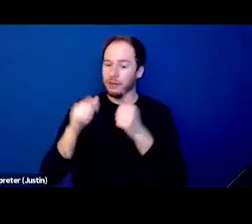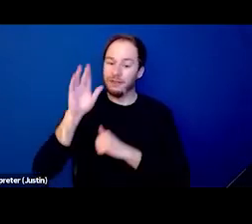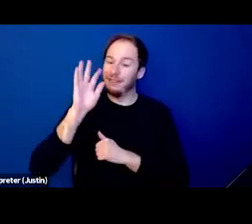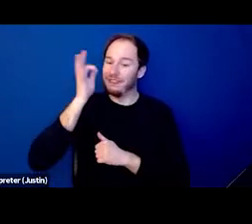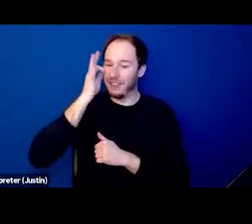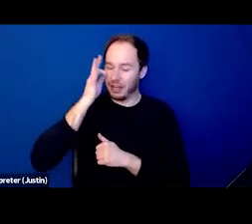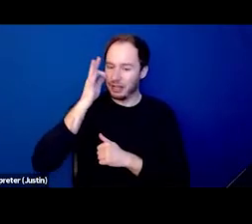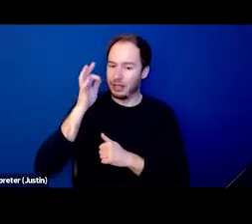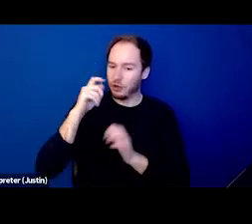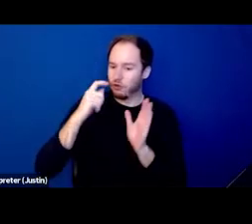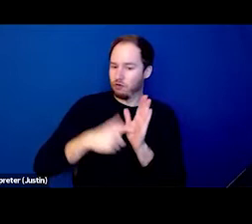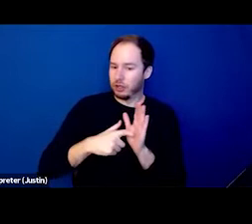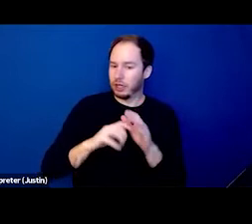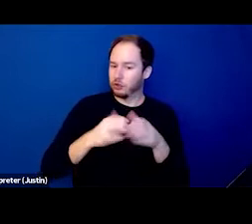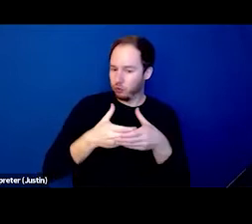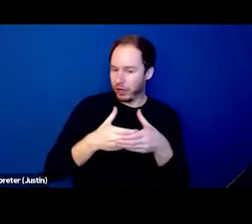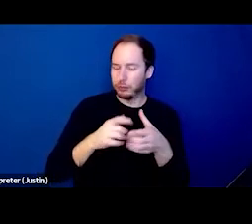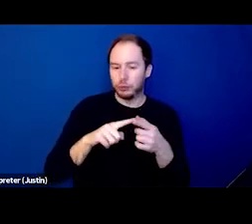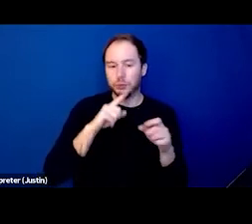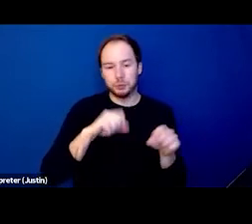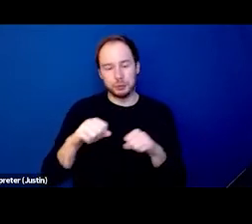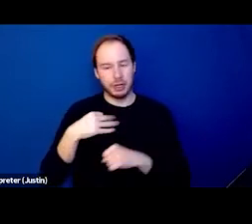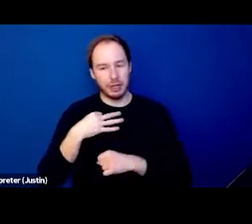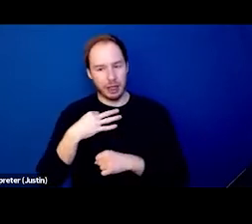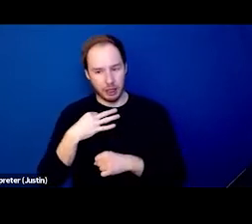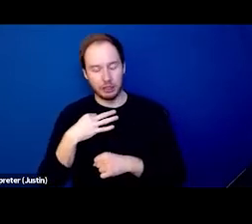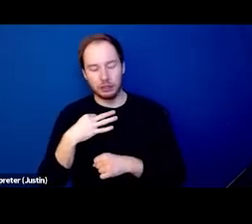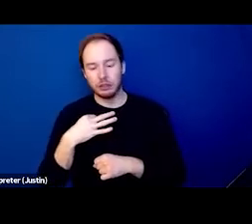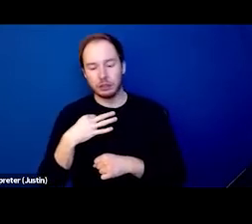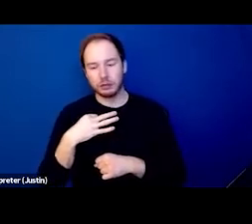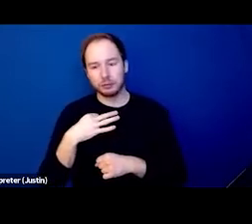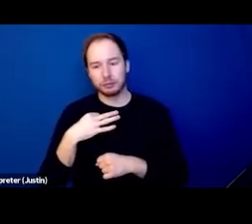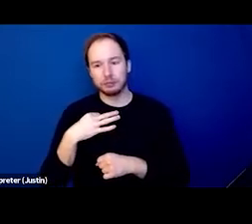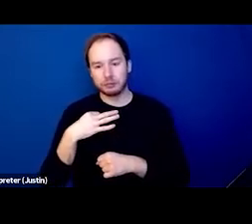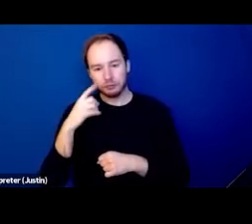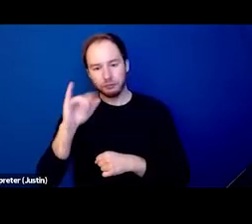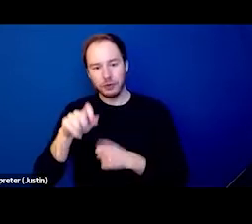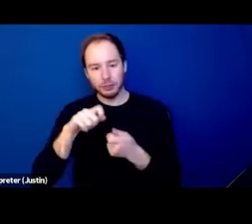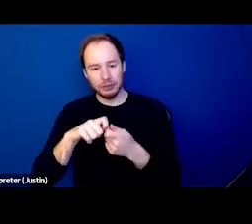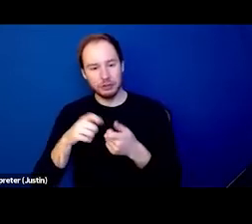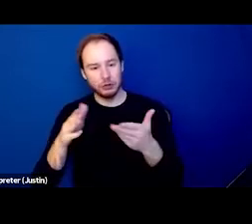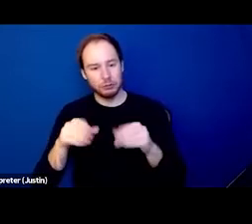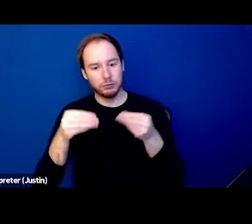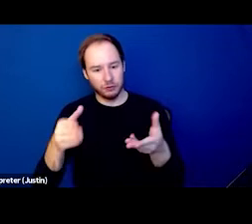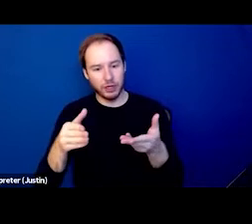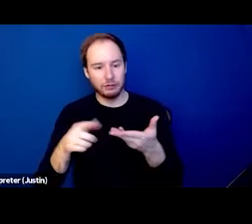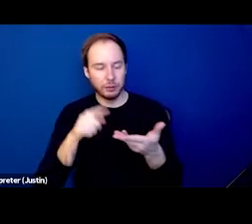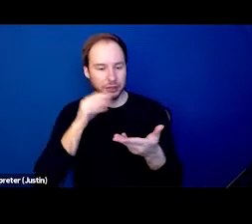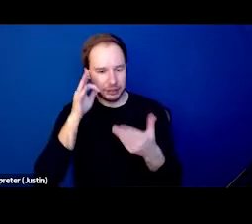in order to be eligible for that service provided by the Indian Health Service.